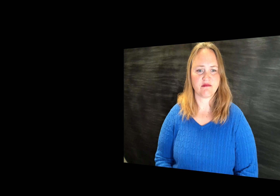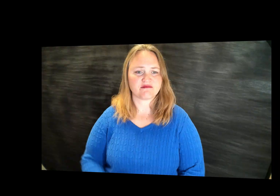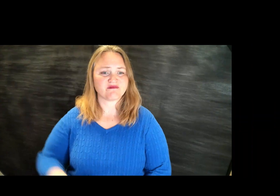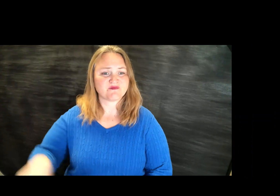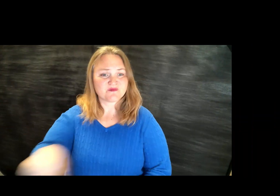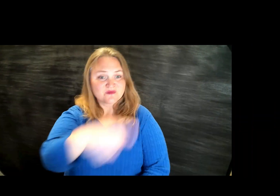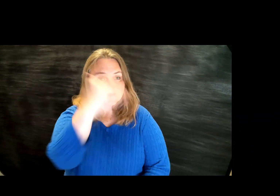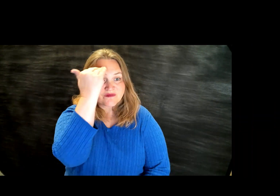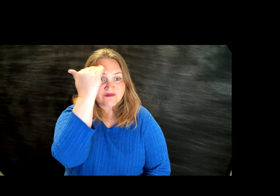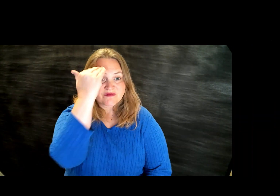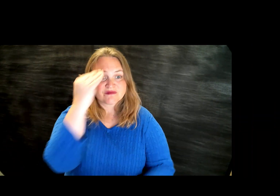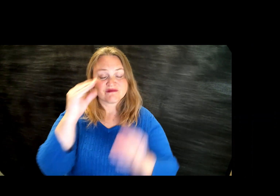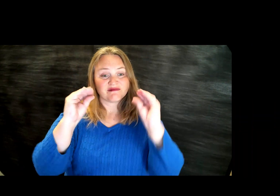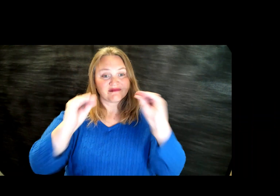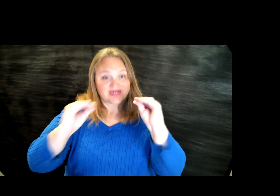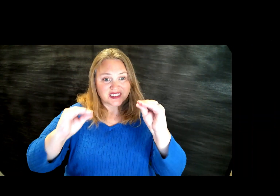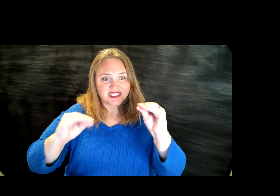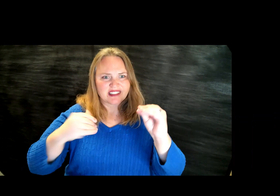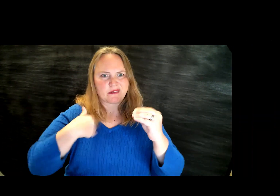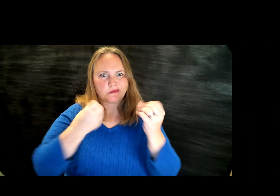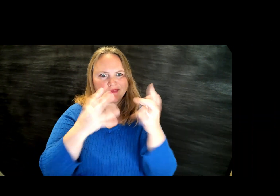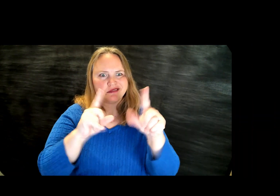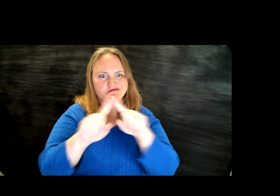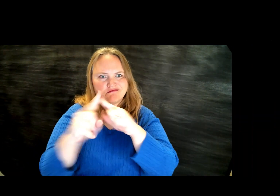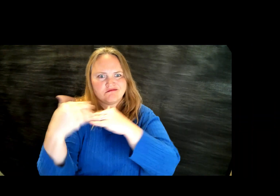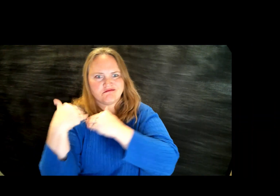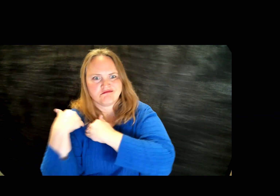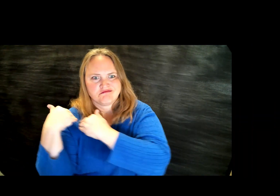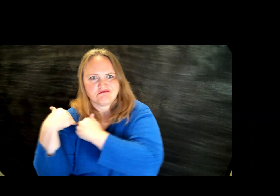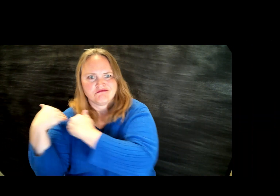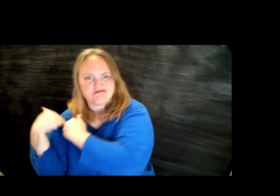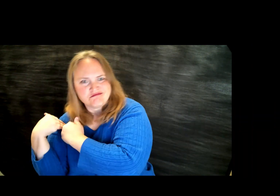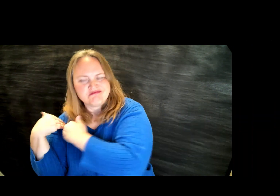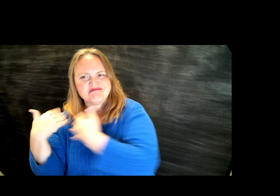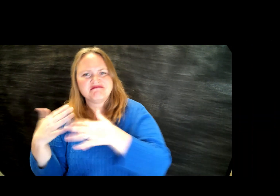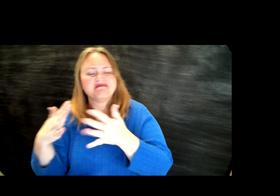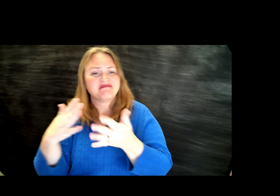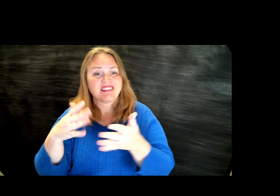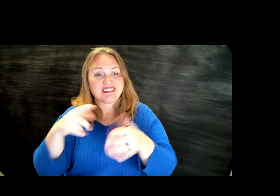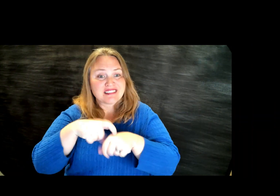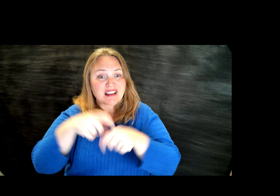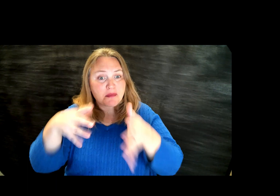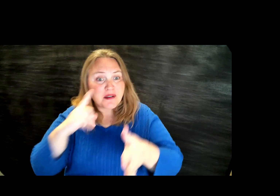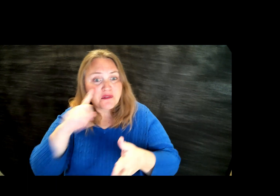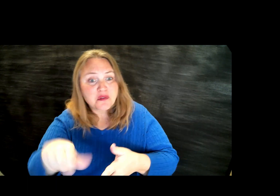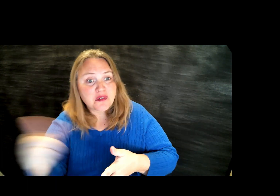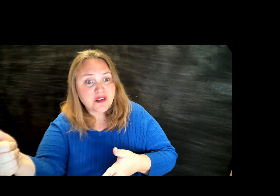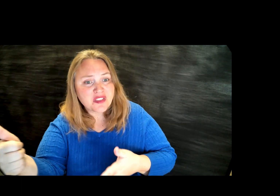Managing all of the responsibilities that go into teaching can easily devour all of the time you have available.